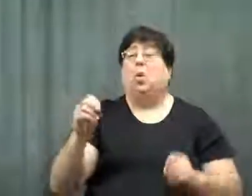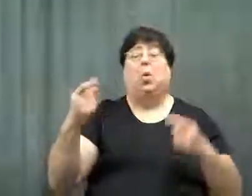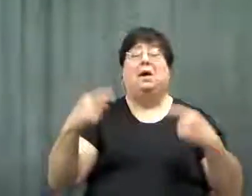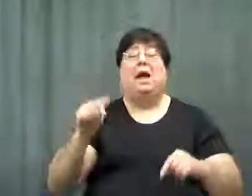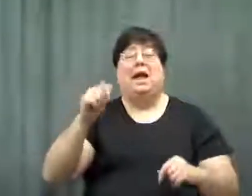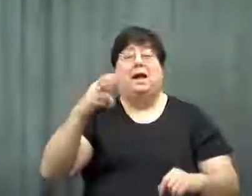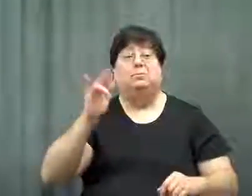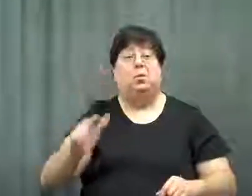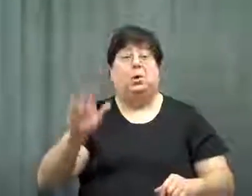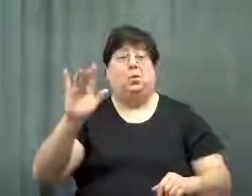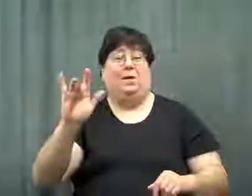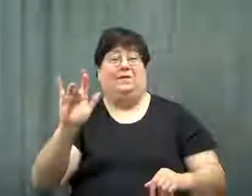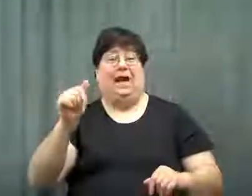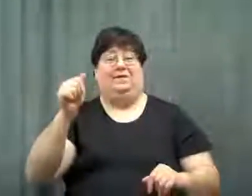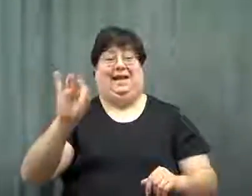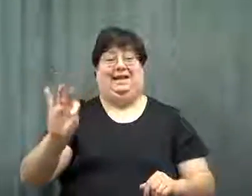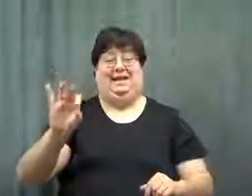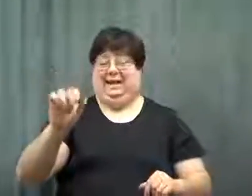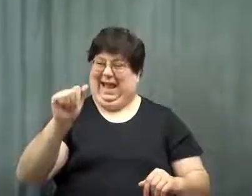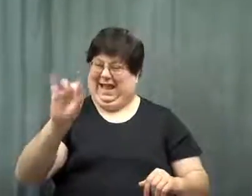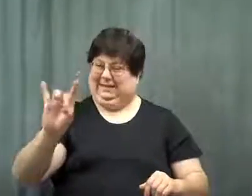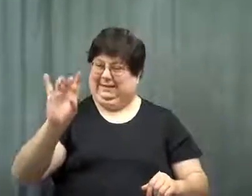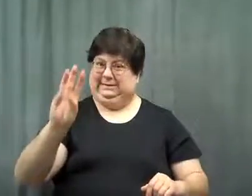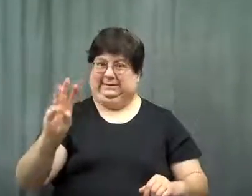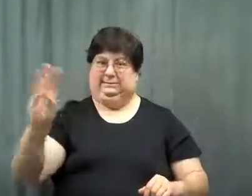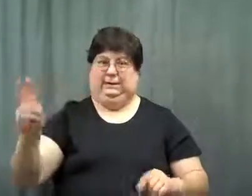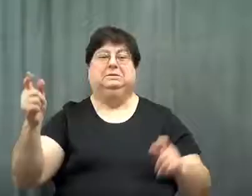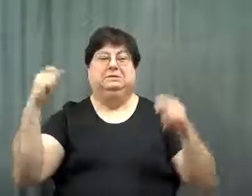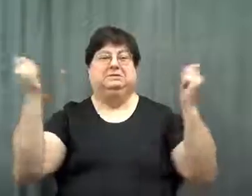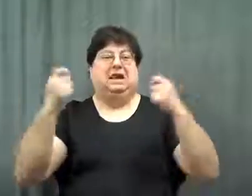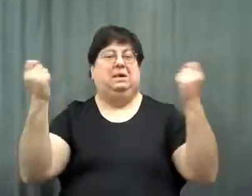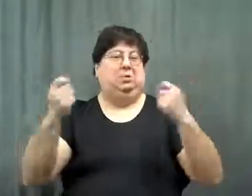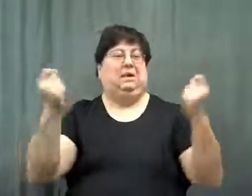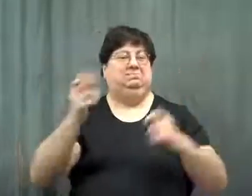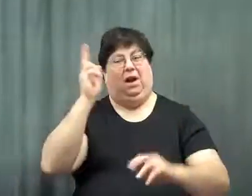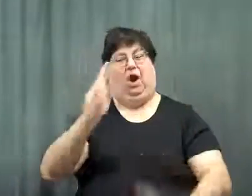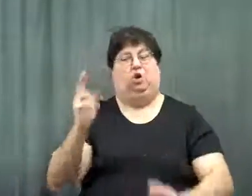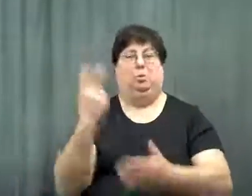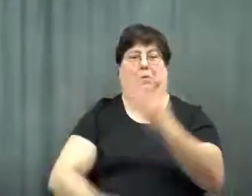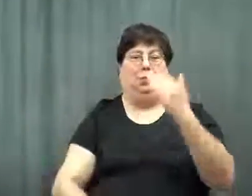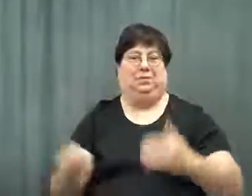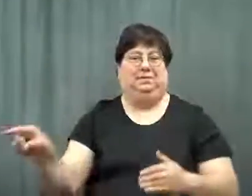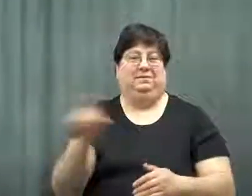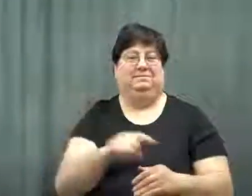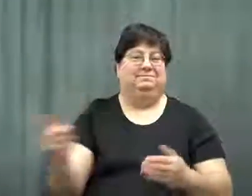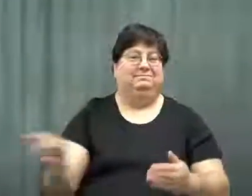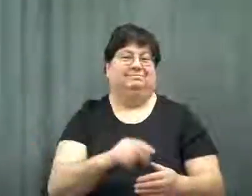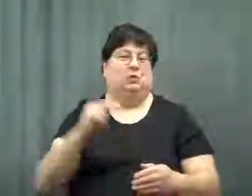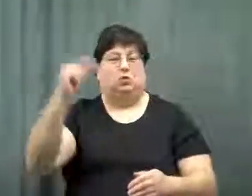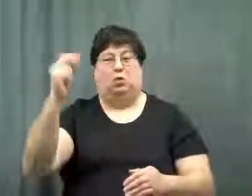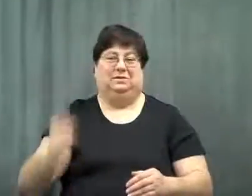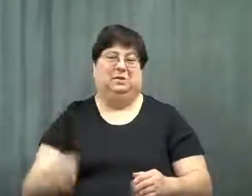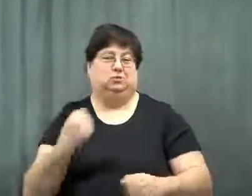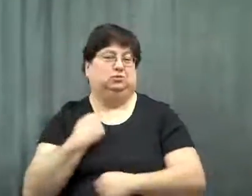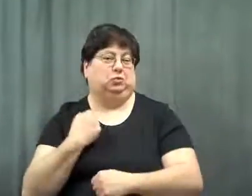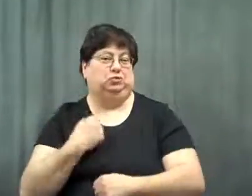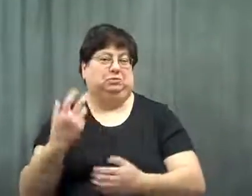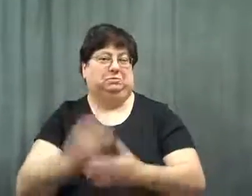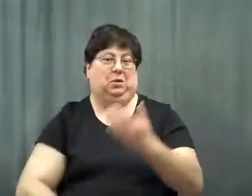So on April 25, 1866, they honored the soldiers from both the North and South.